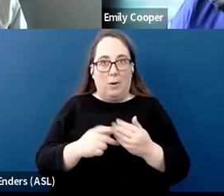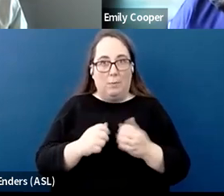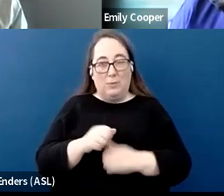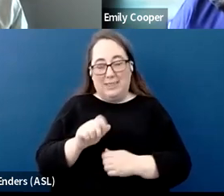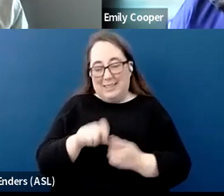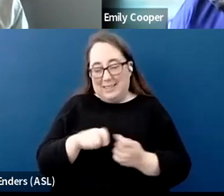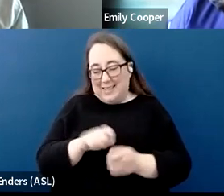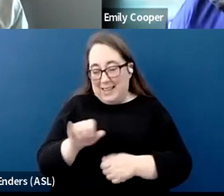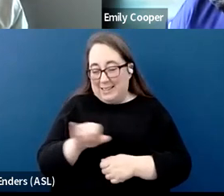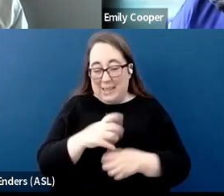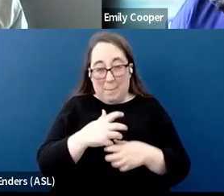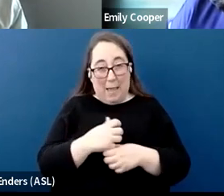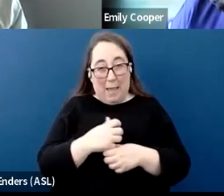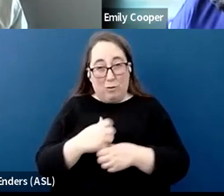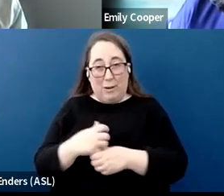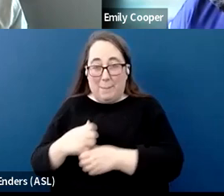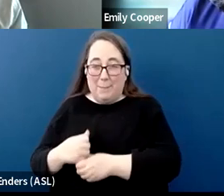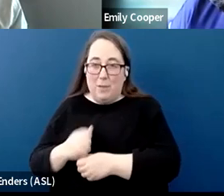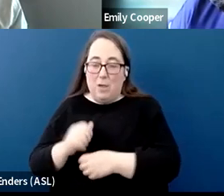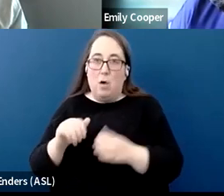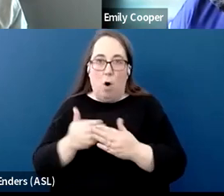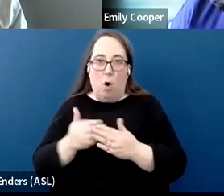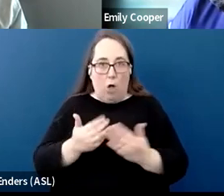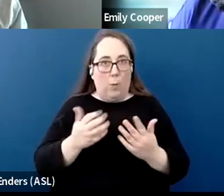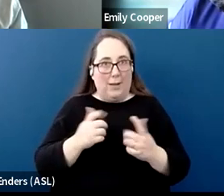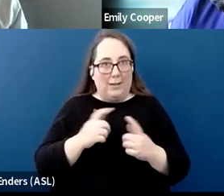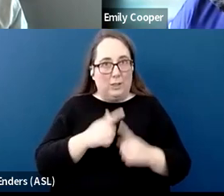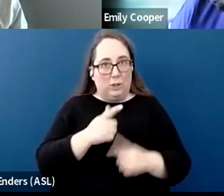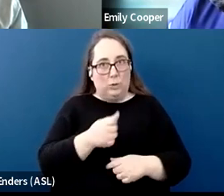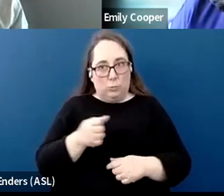They don't have anything to my sometimes they have just what they are wearing and that's it.